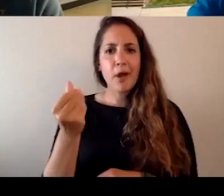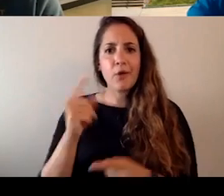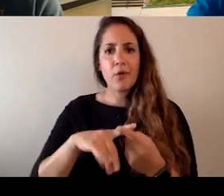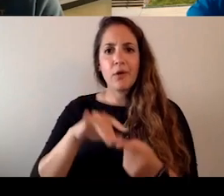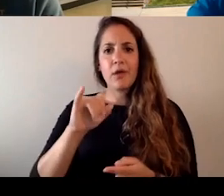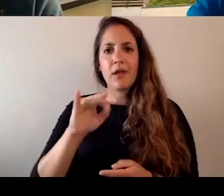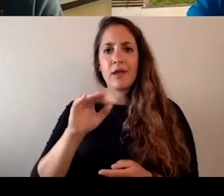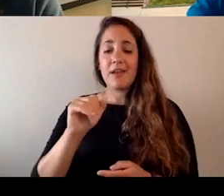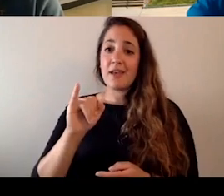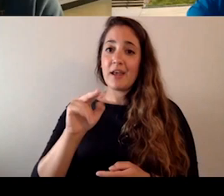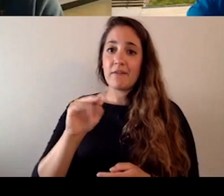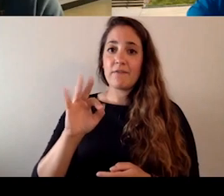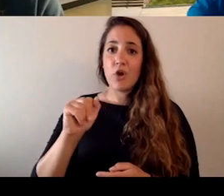For me, I think it's comfortability.